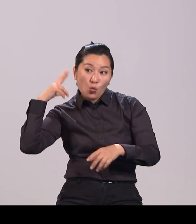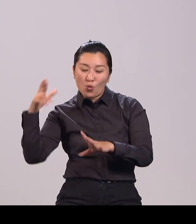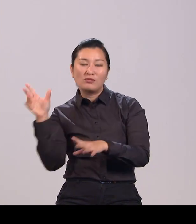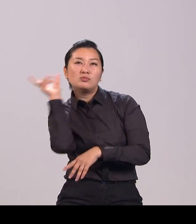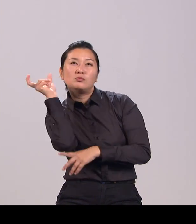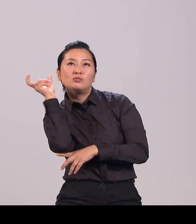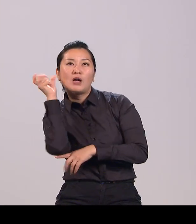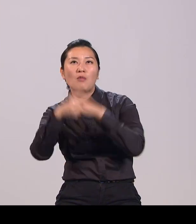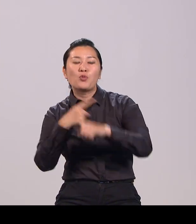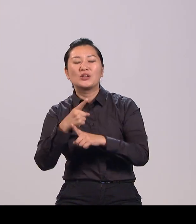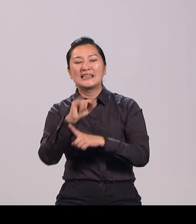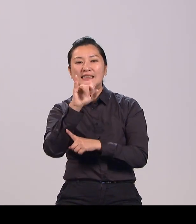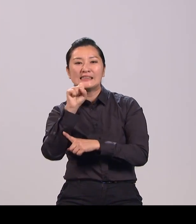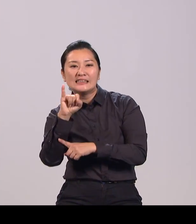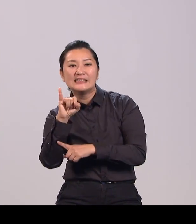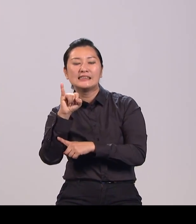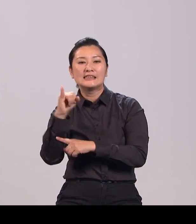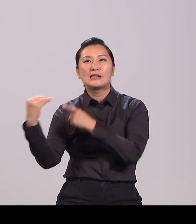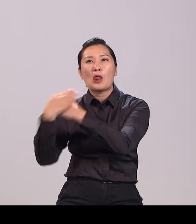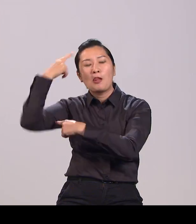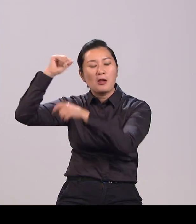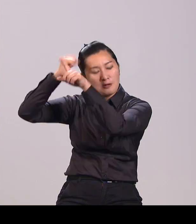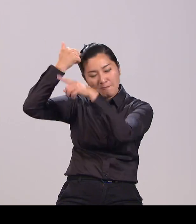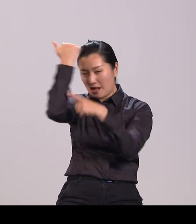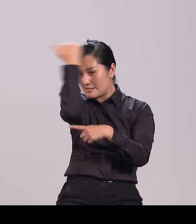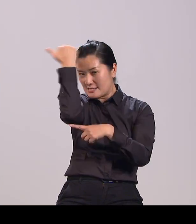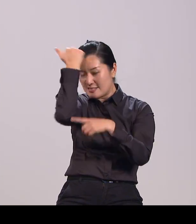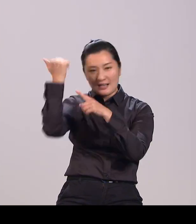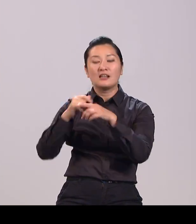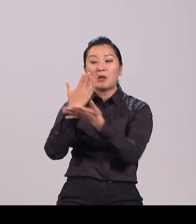Some were radicalized by friends. Most were self-radicalized.